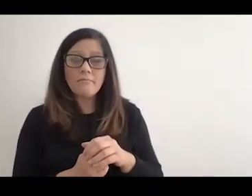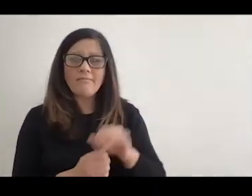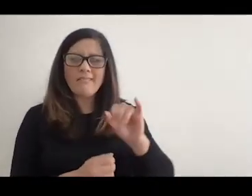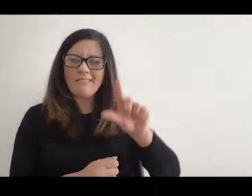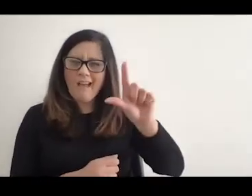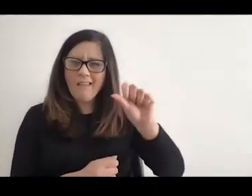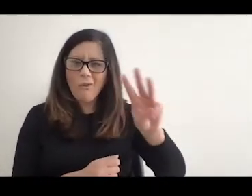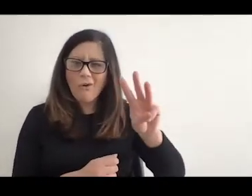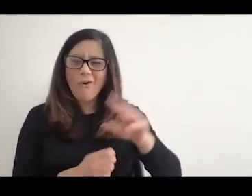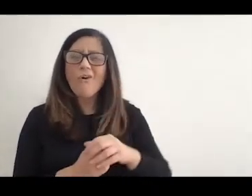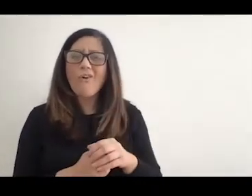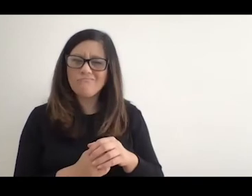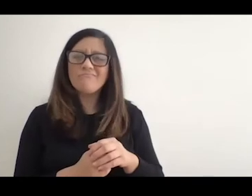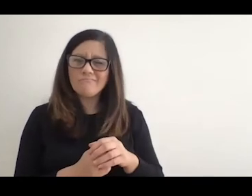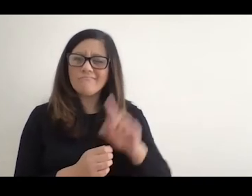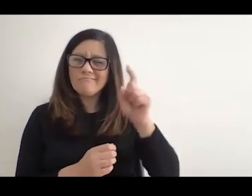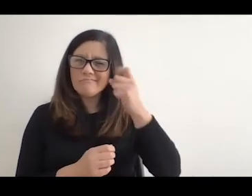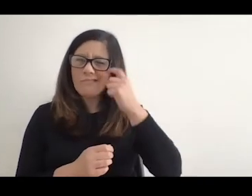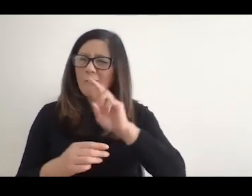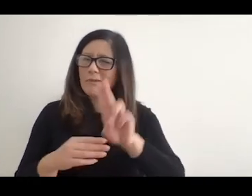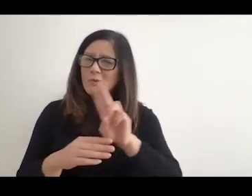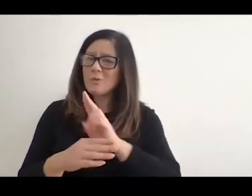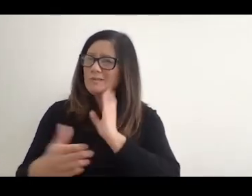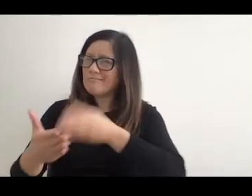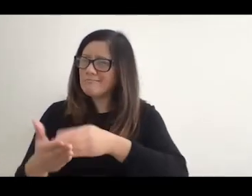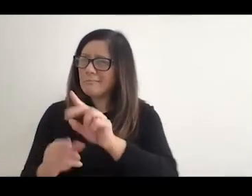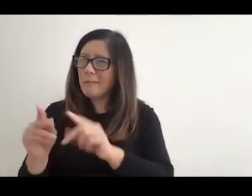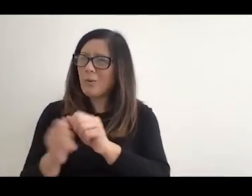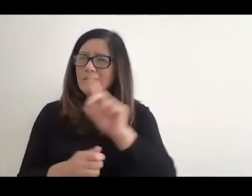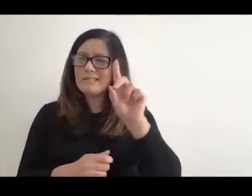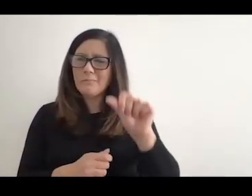was used against people with disabilities. And in the film,